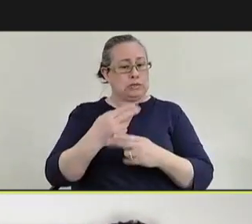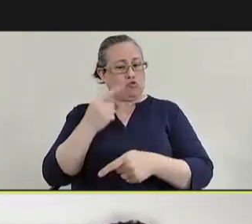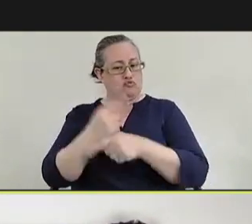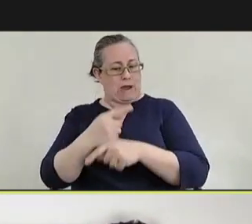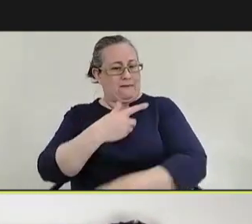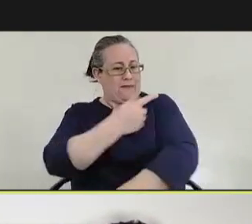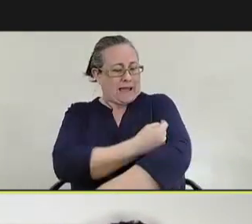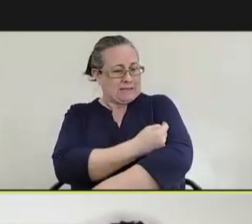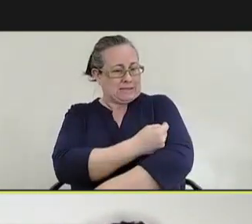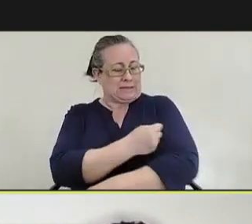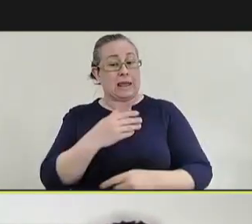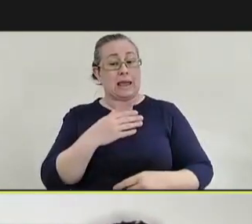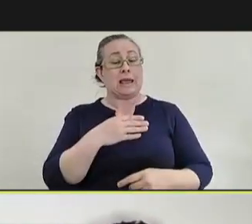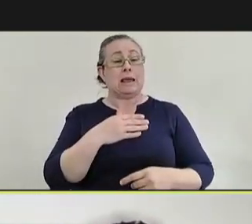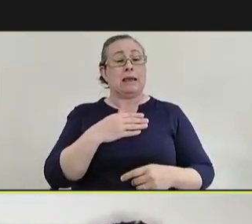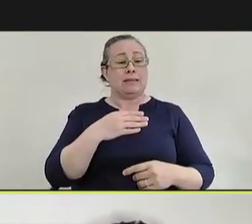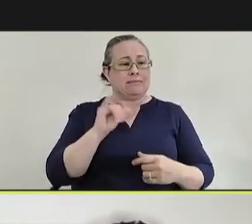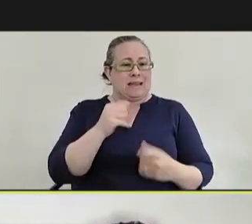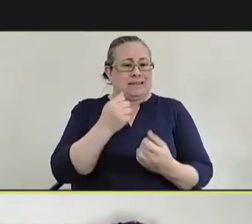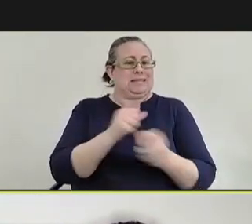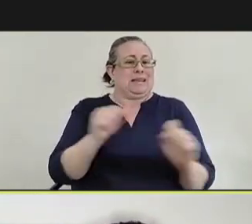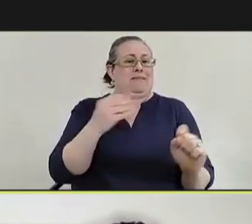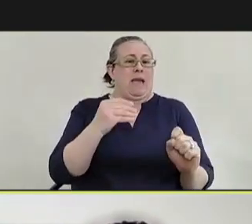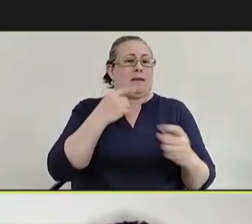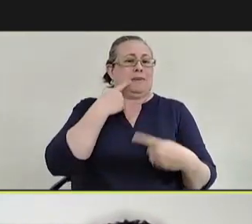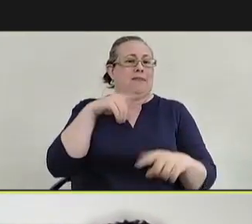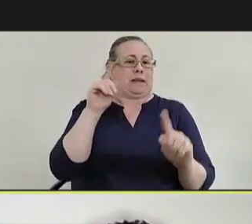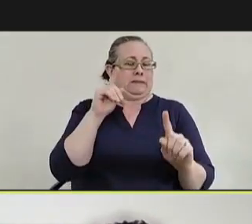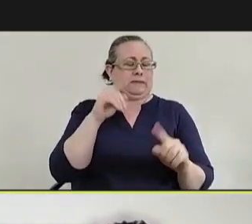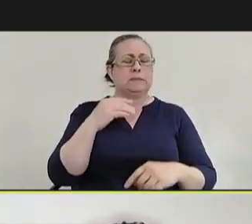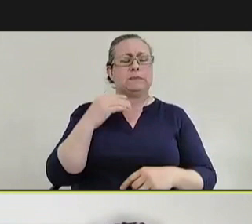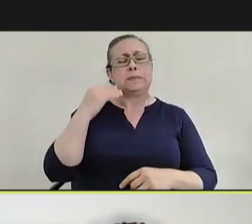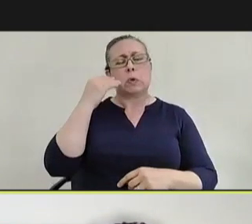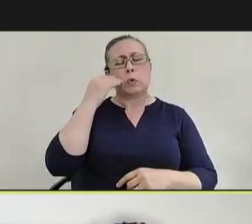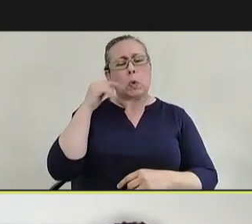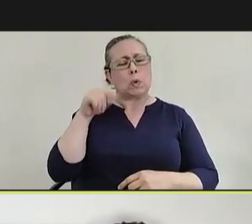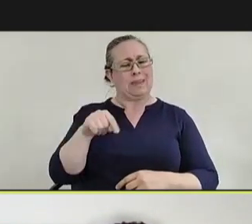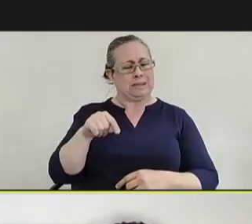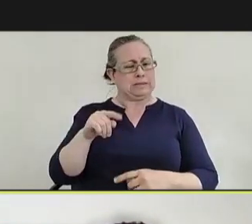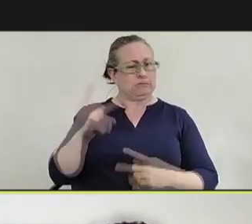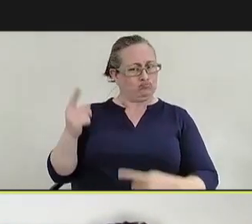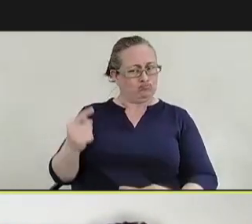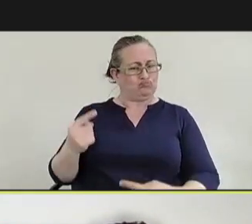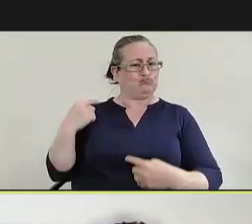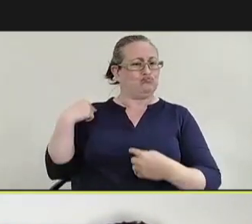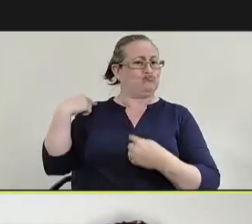are of interest is safe and effective. We actually know this historically looking back to the days